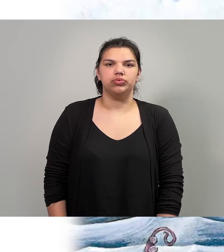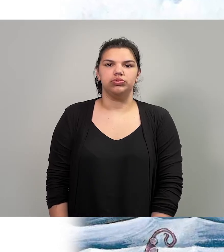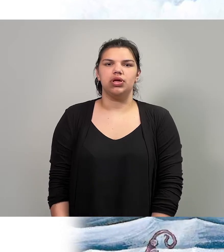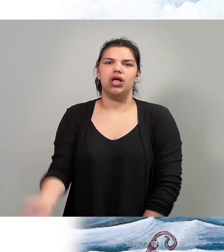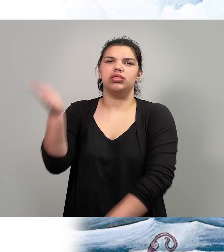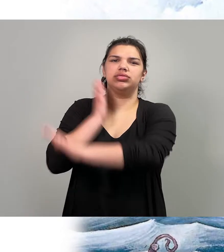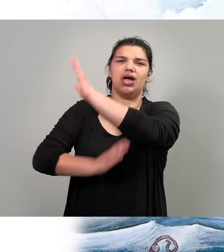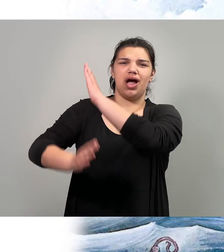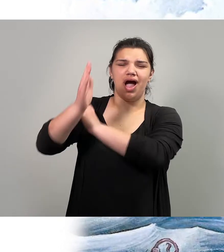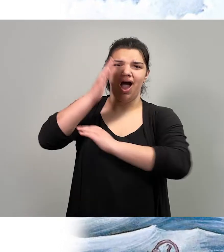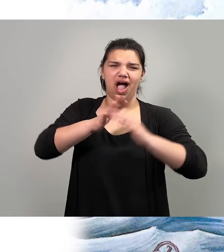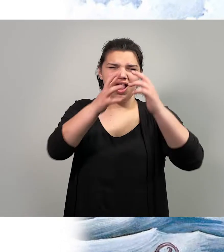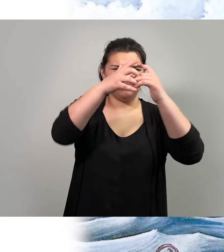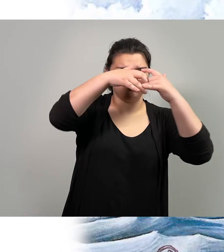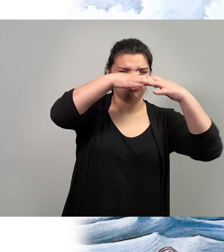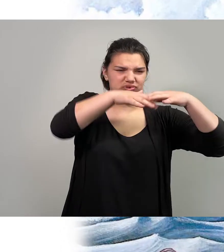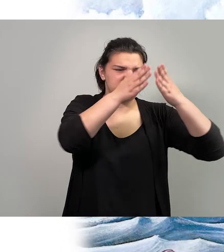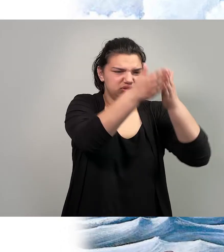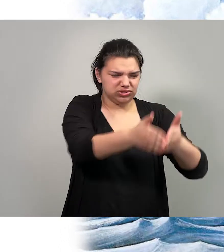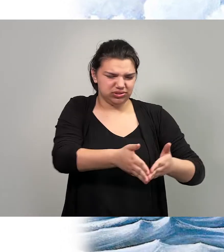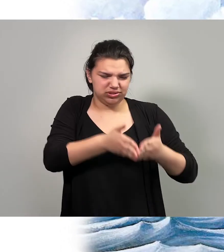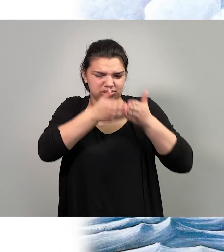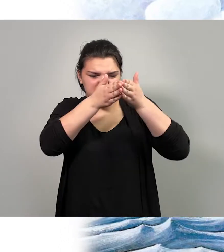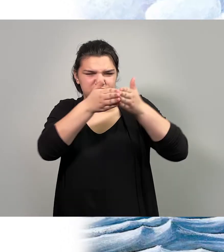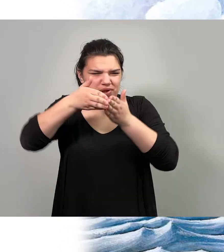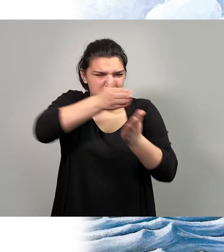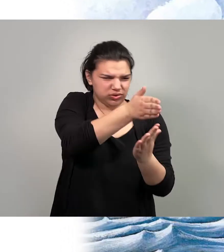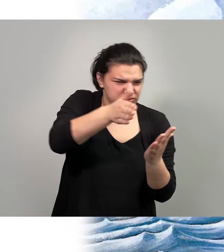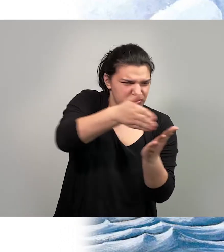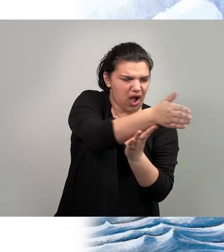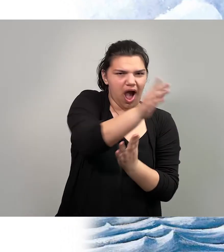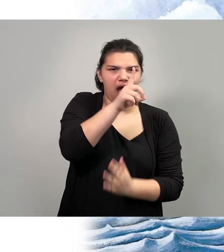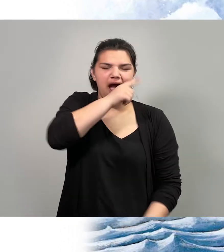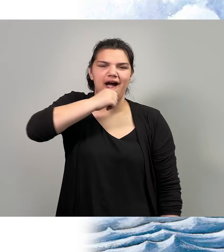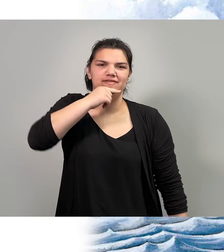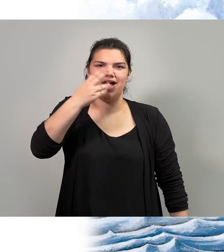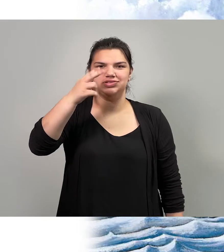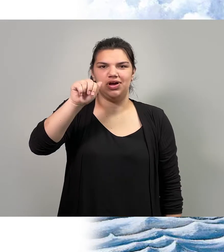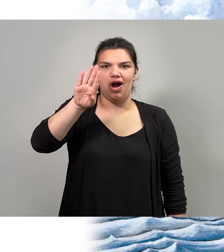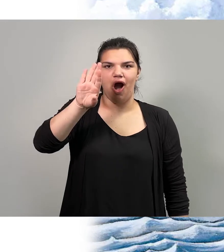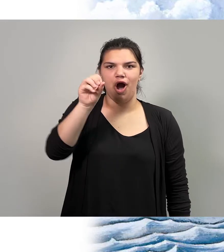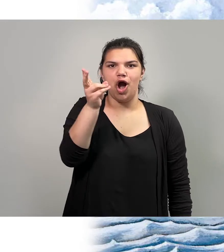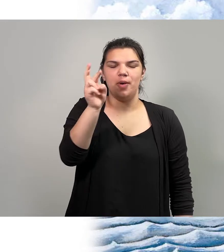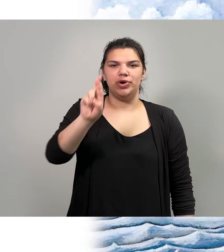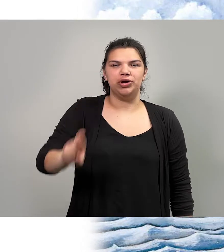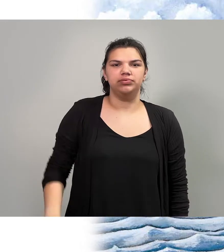A long time ago a rickety rackety pirate ship sailed the foggy waters of the Halifax Harbour.